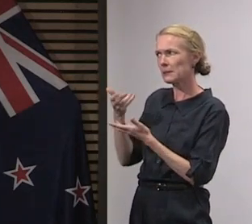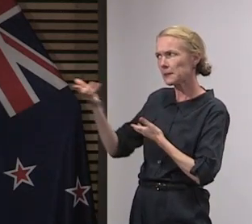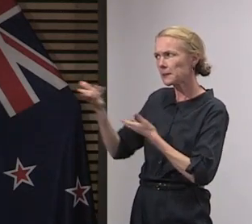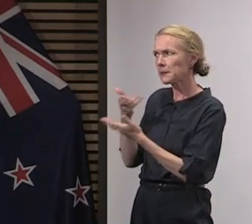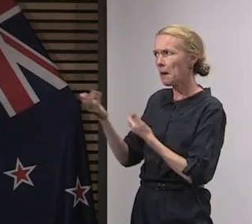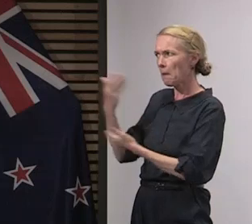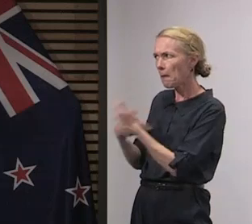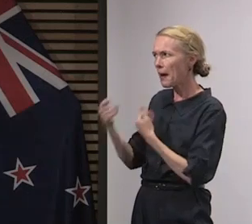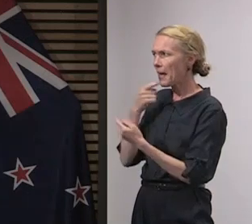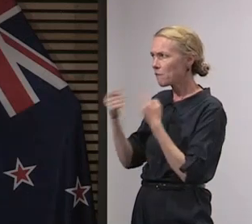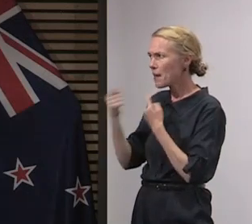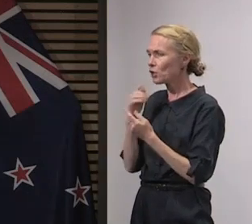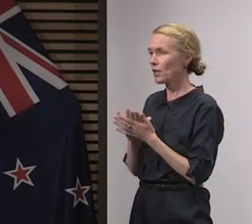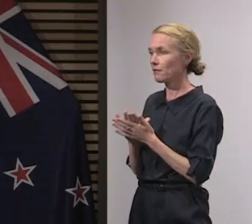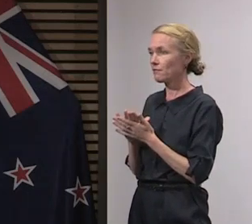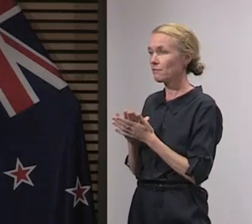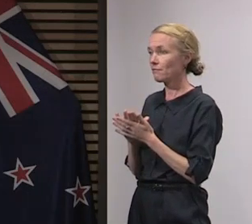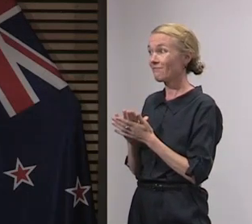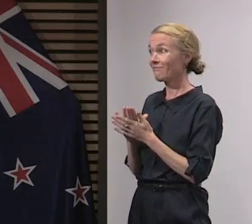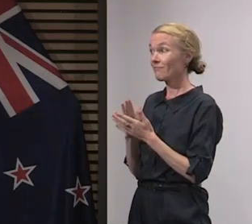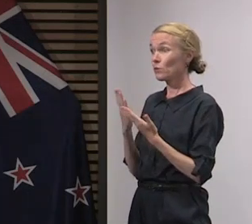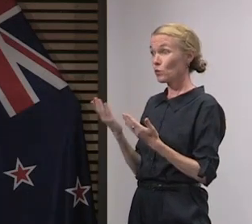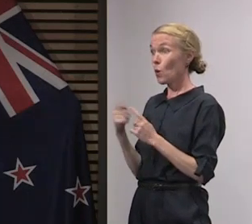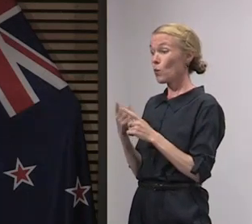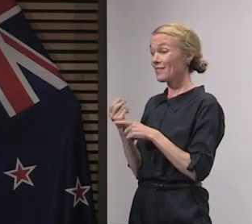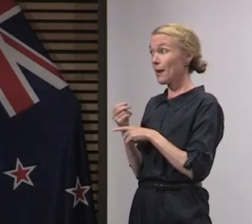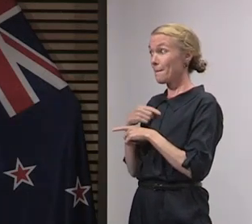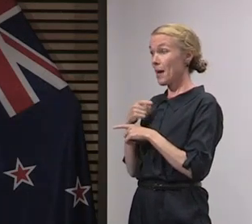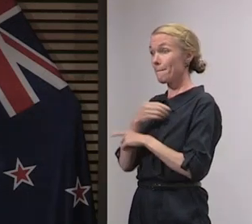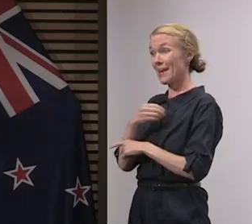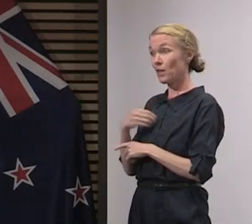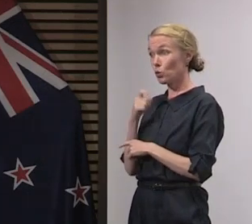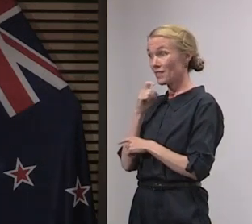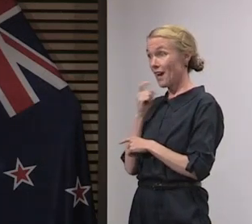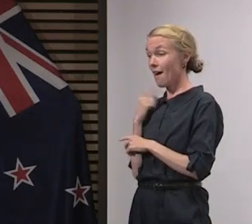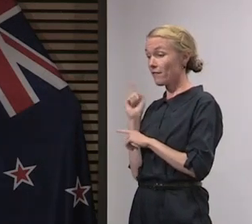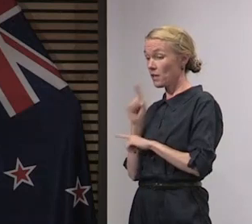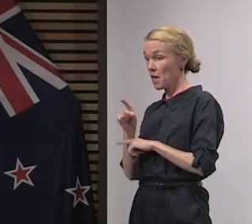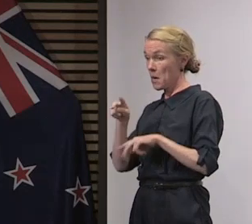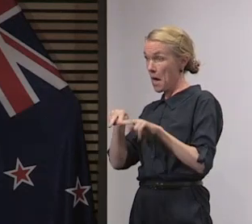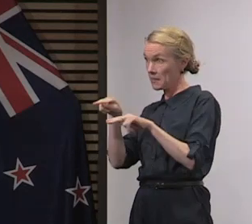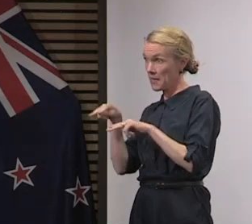health board chief executive David Mates who updated me on this and cleaner clinical